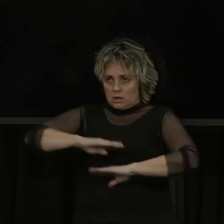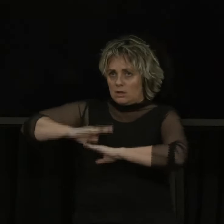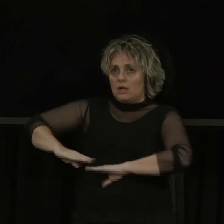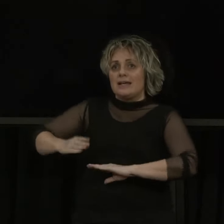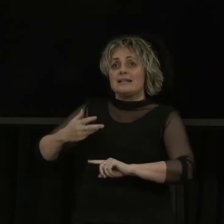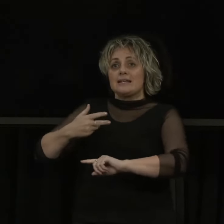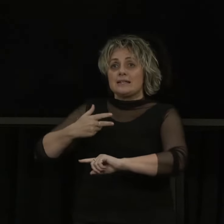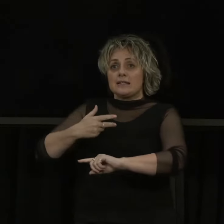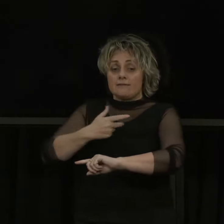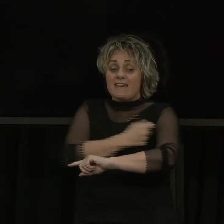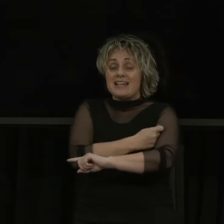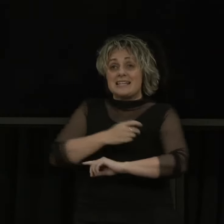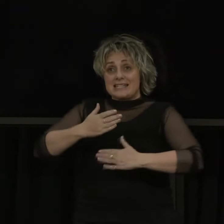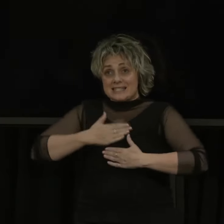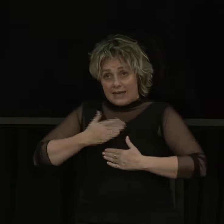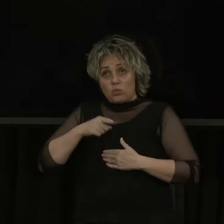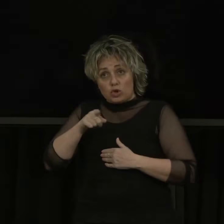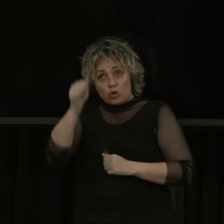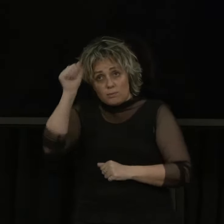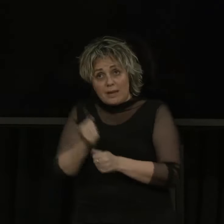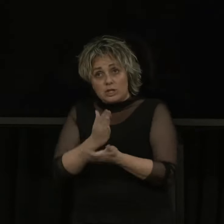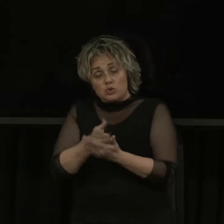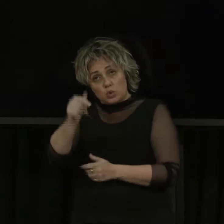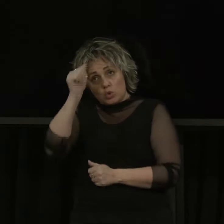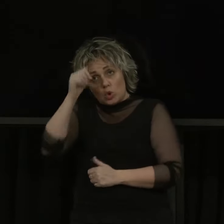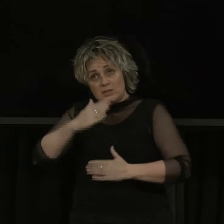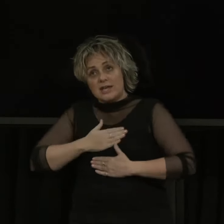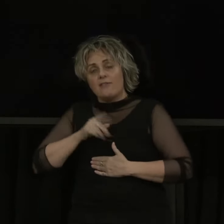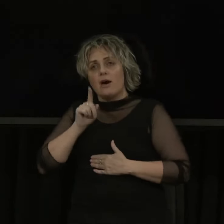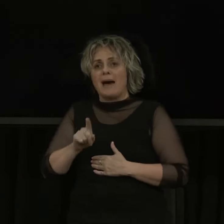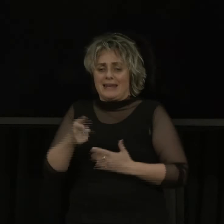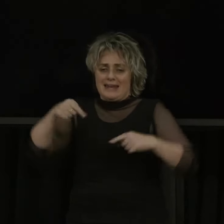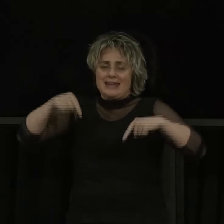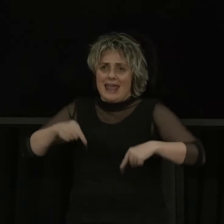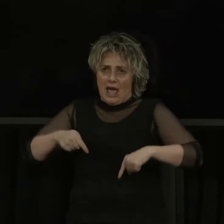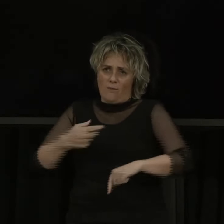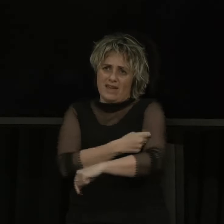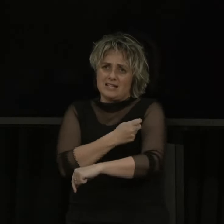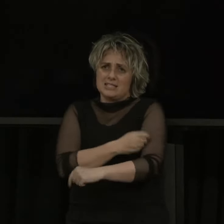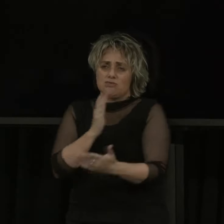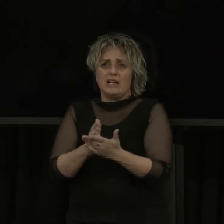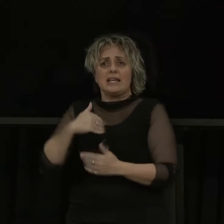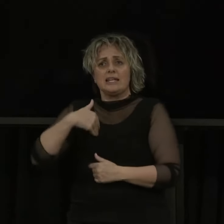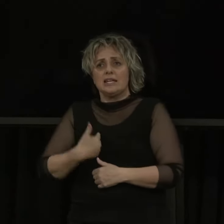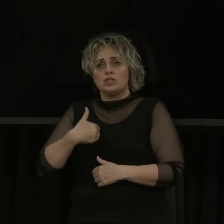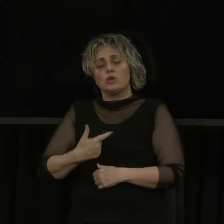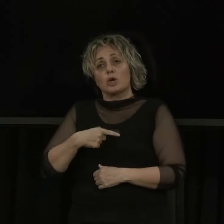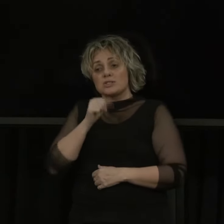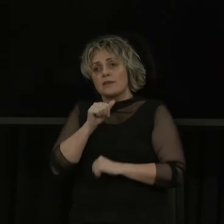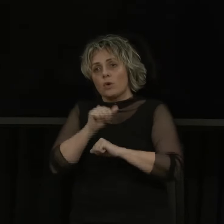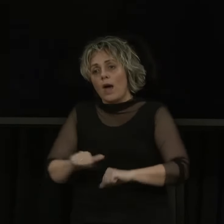to ask. Some do not leave COVID will ever affect them and it's not important enough. I want everyone to be able to satisfy themselves that the vaccine is safe, but I want them to do that now is the